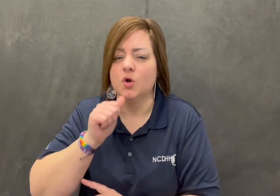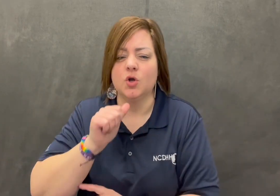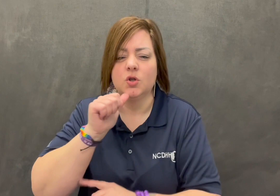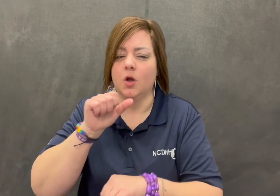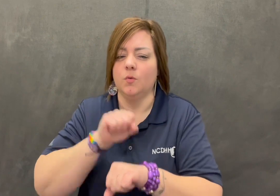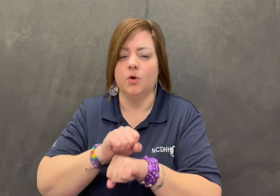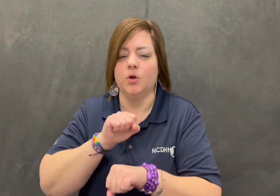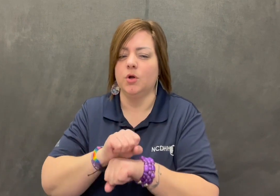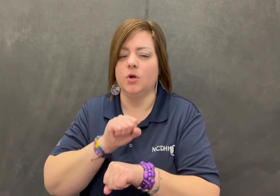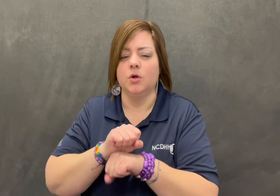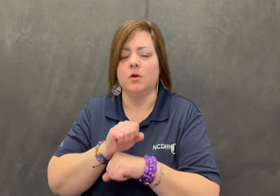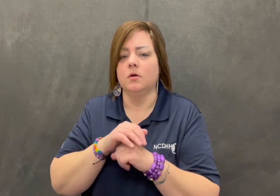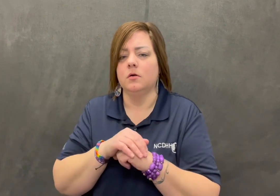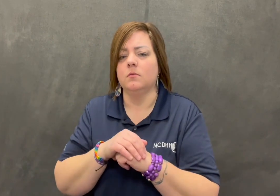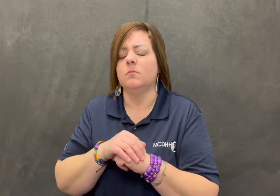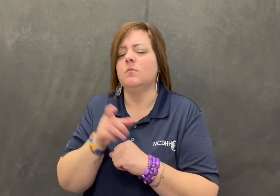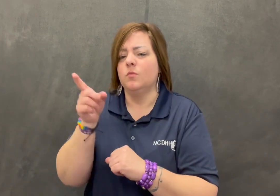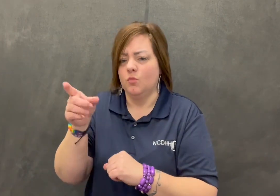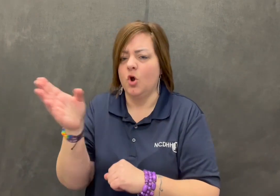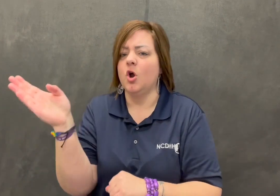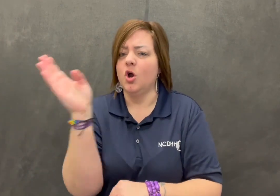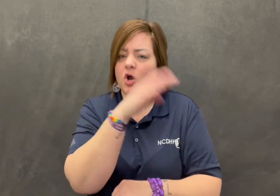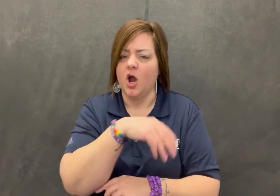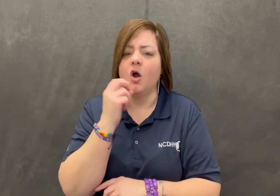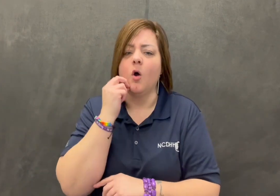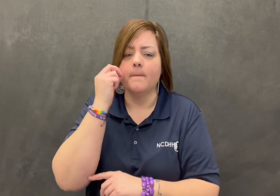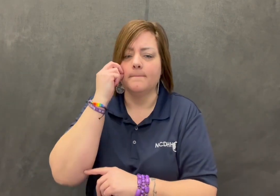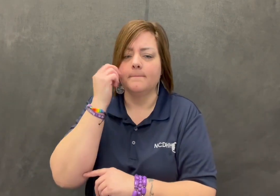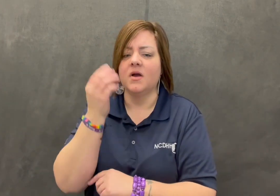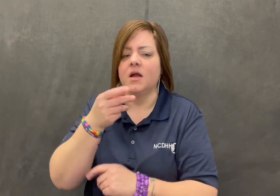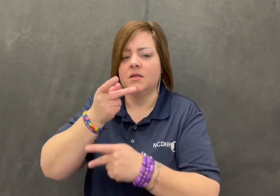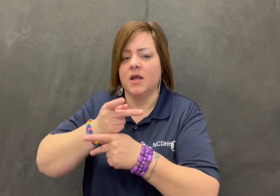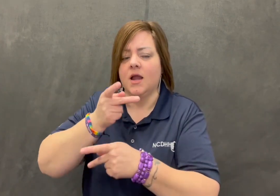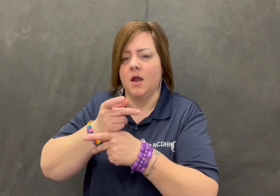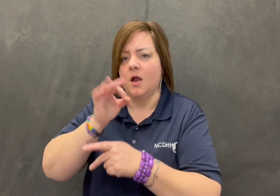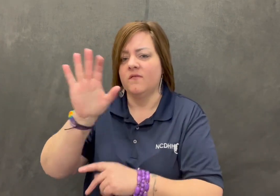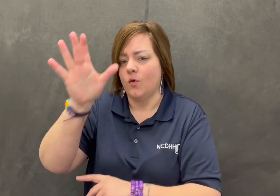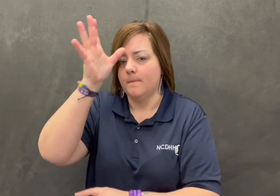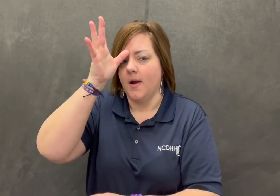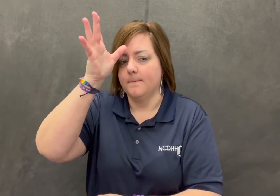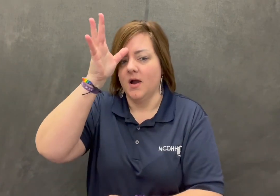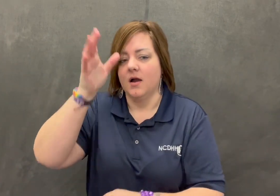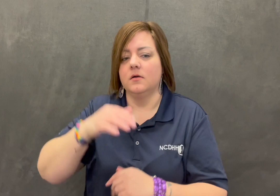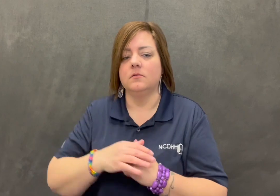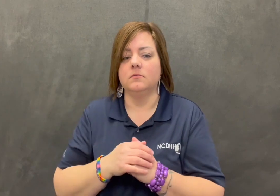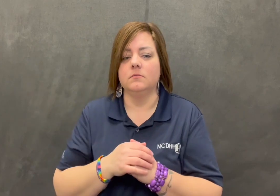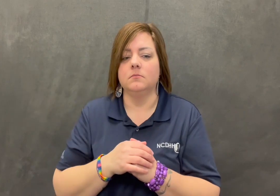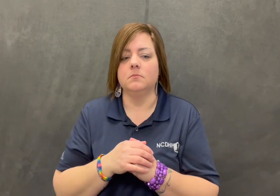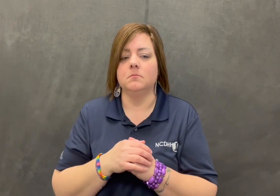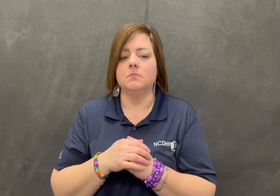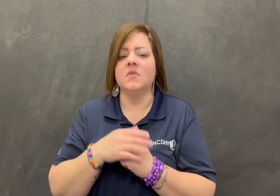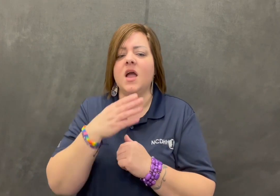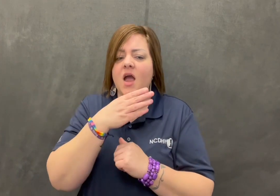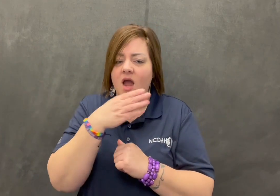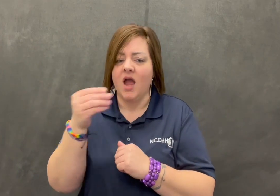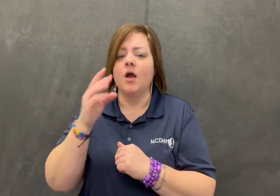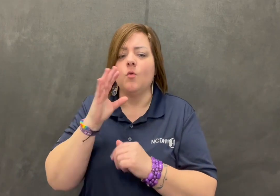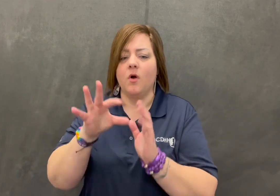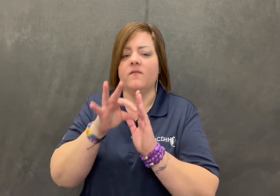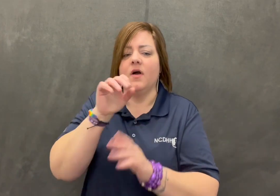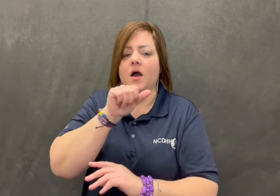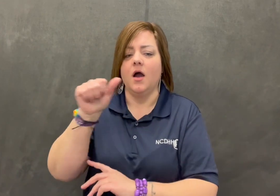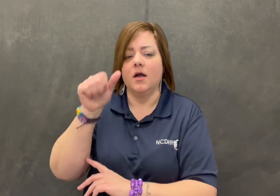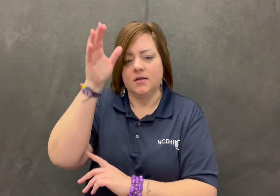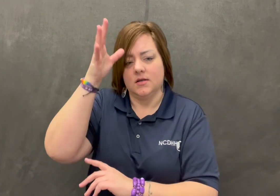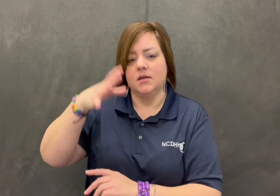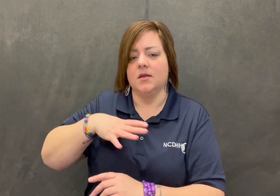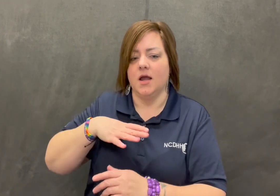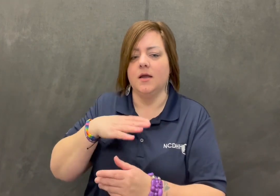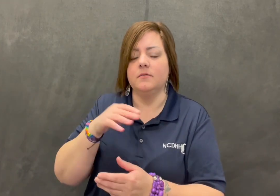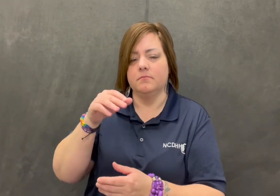girls don't work, you just go on home and take care of your papa and then you'll find a nice man